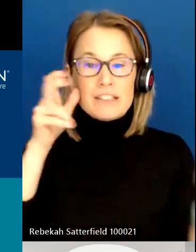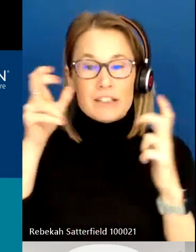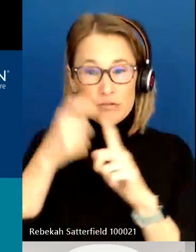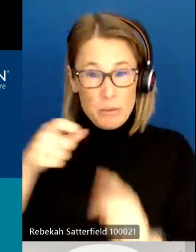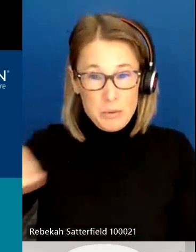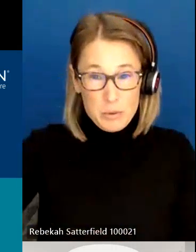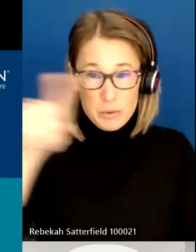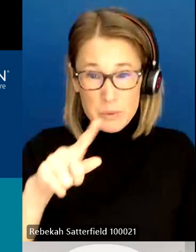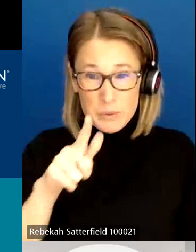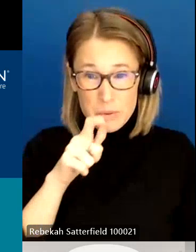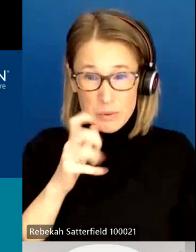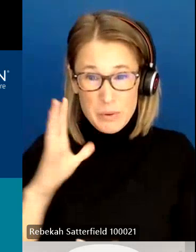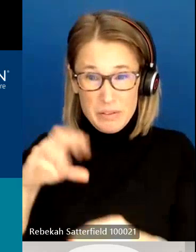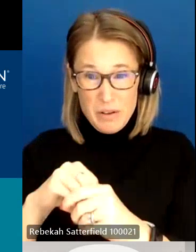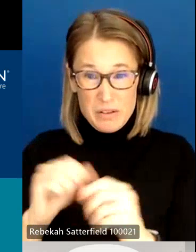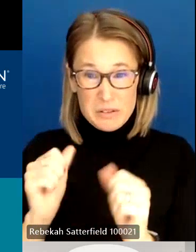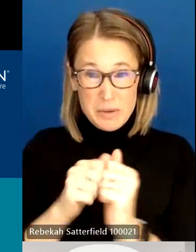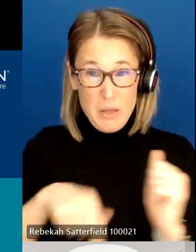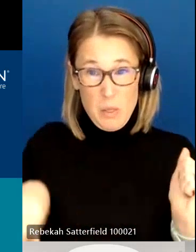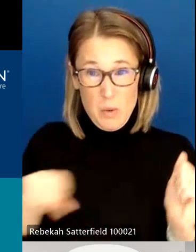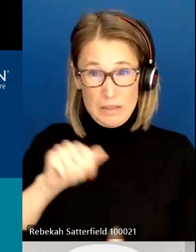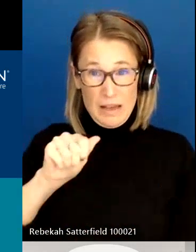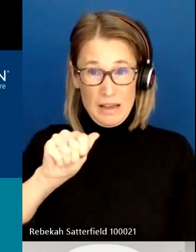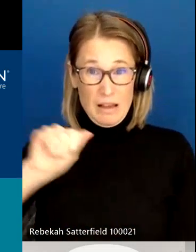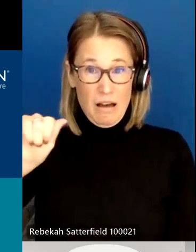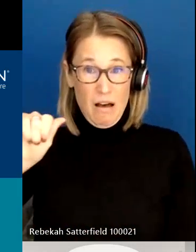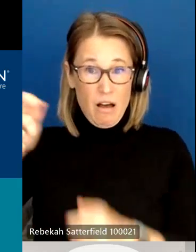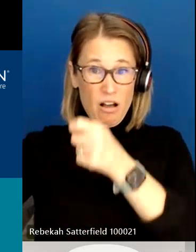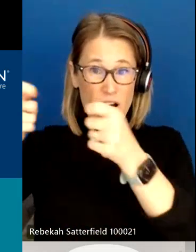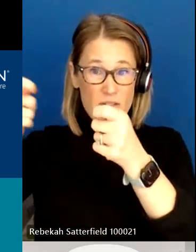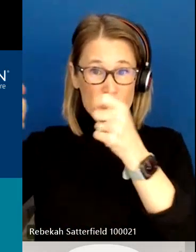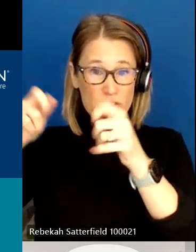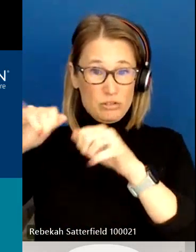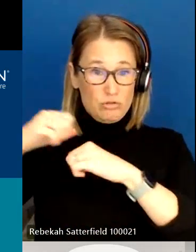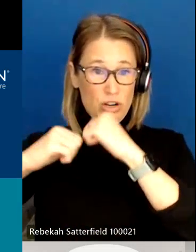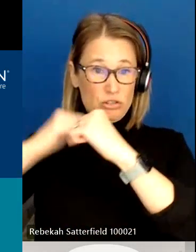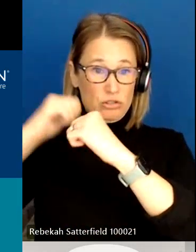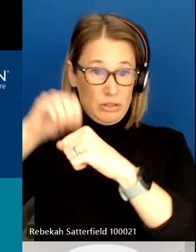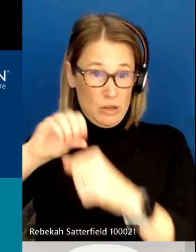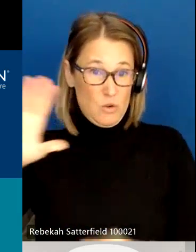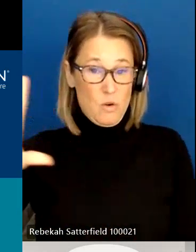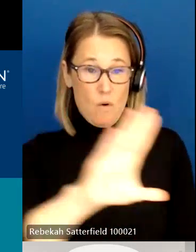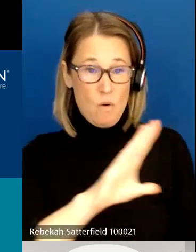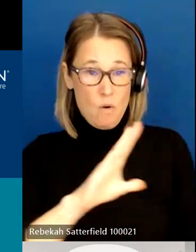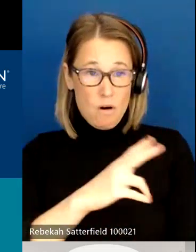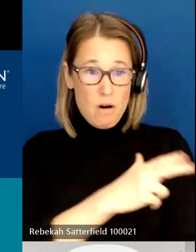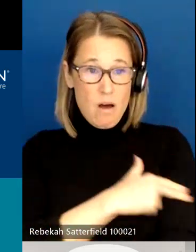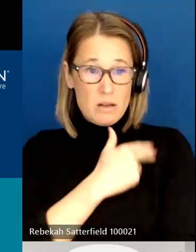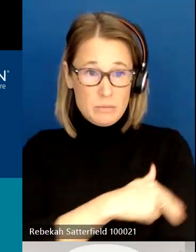involved in these AI governance structures within your hospital and Health Systems um because in my